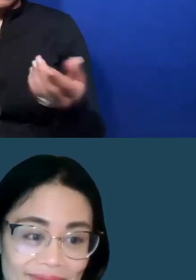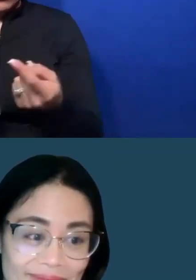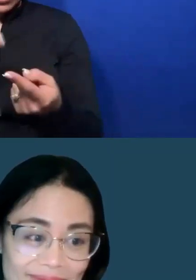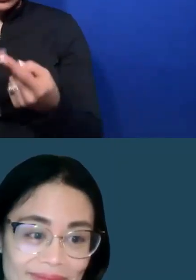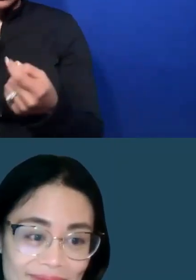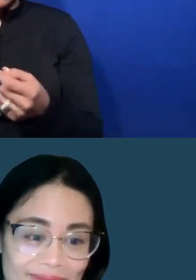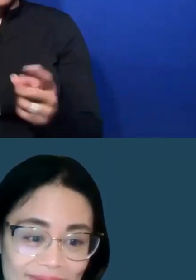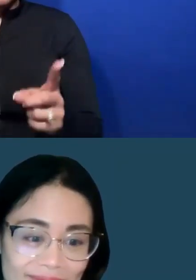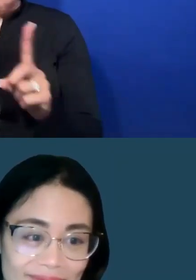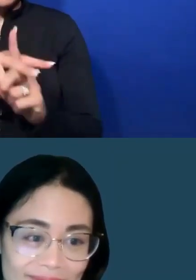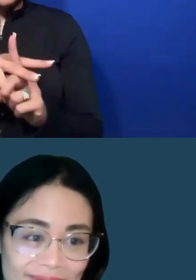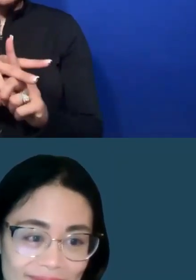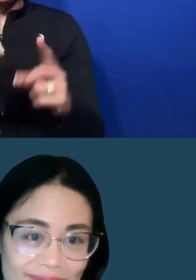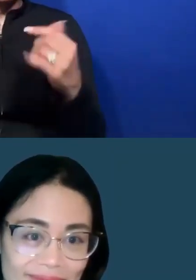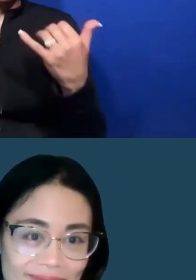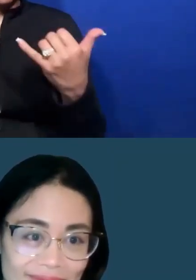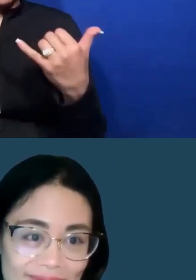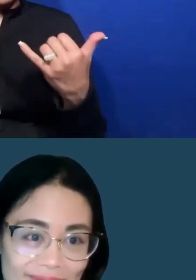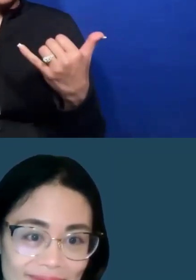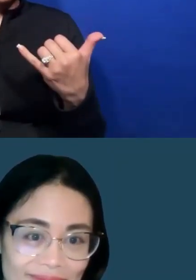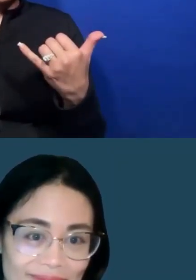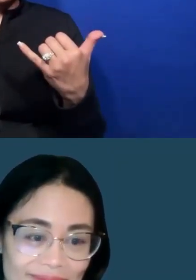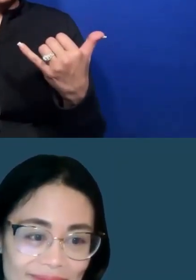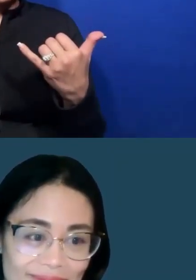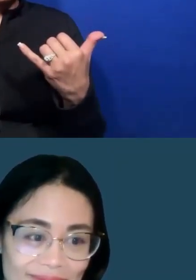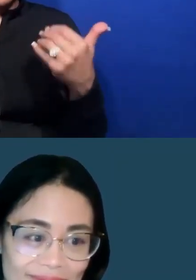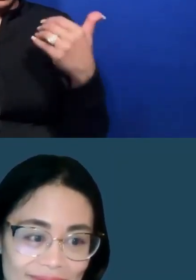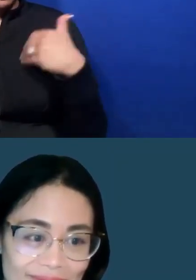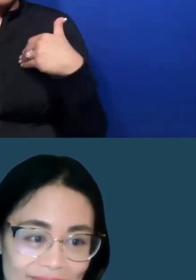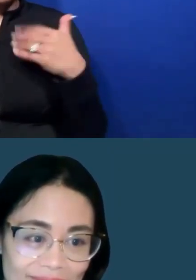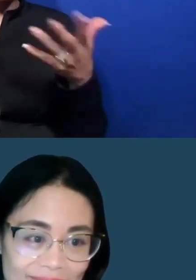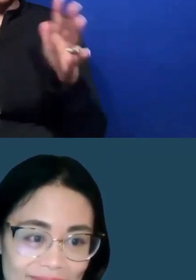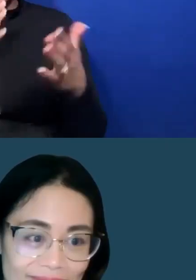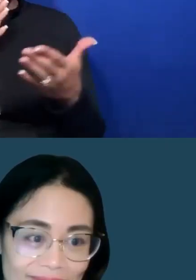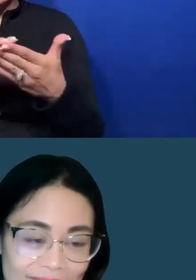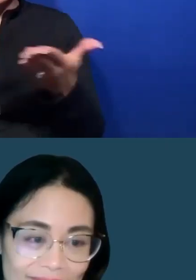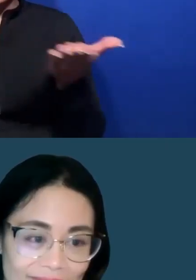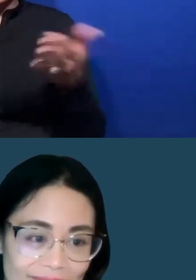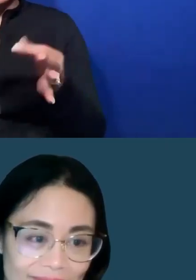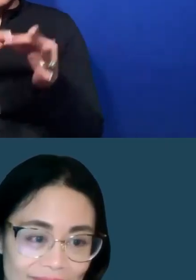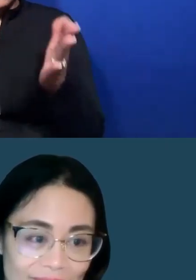because right now I have a very good service coordinator and, nobody wants the role.